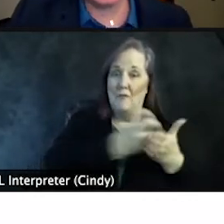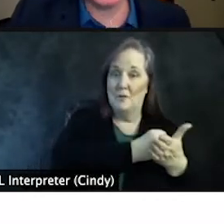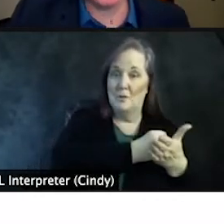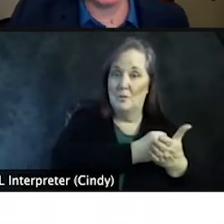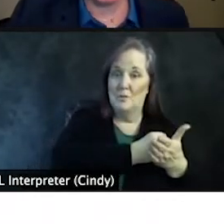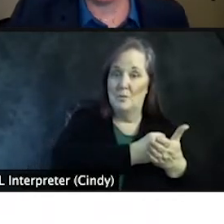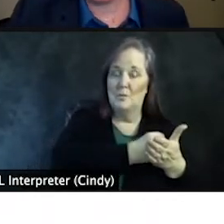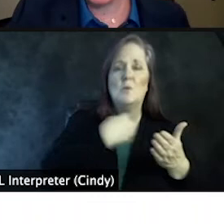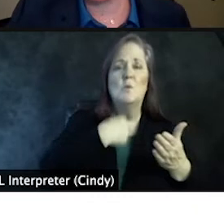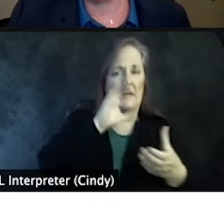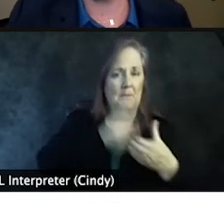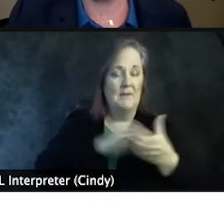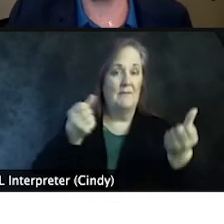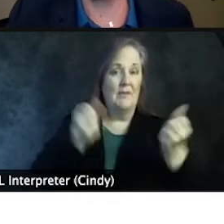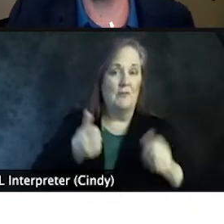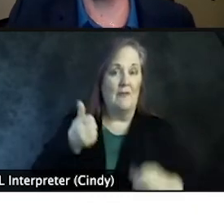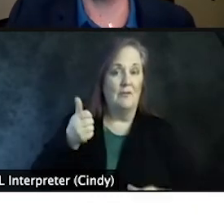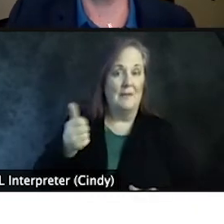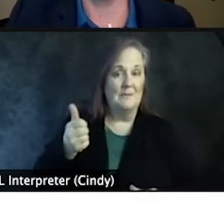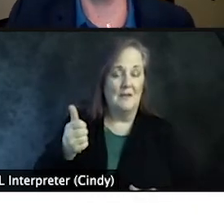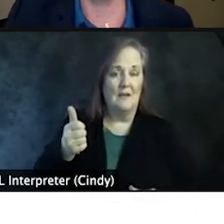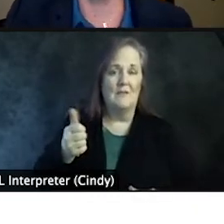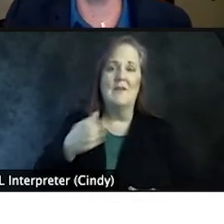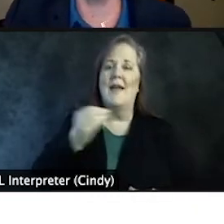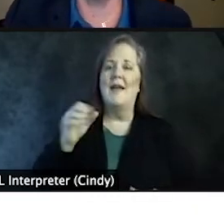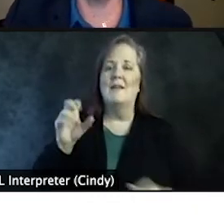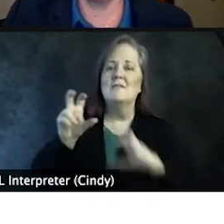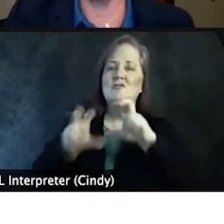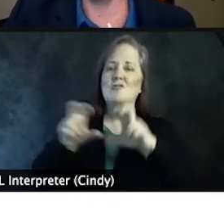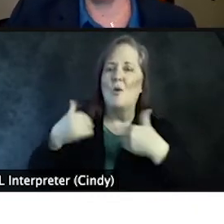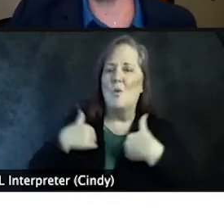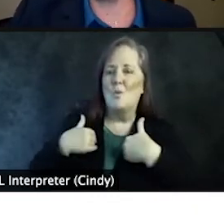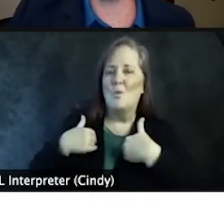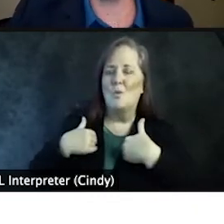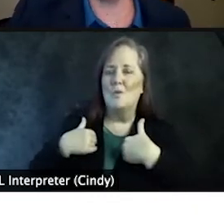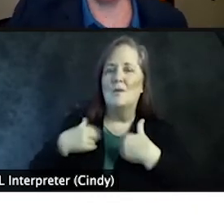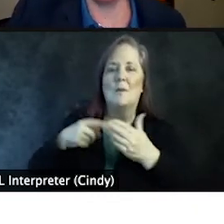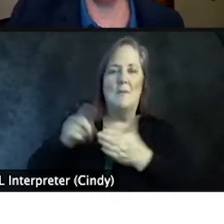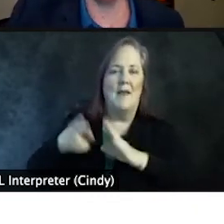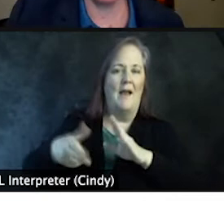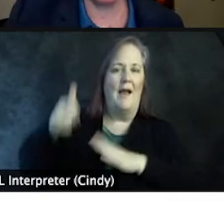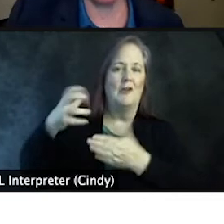Taxpayers including Howard Jarvis, and of course, all of those companies that put it on the ballot